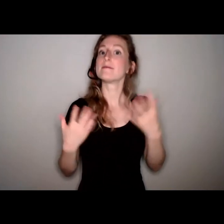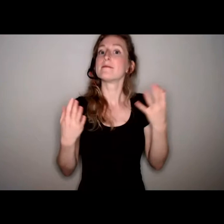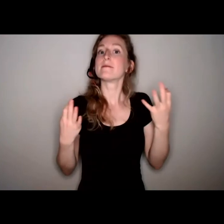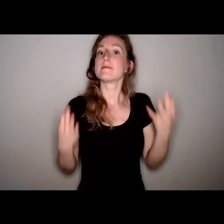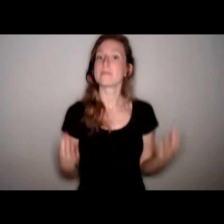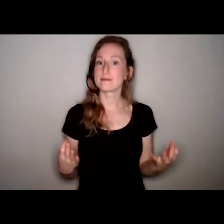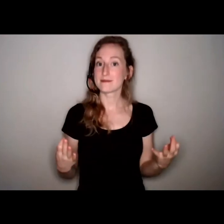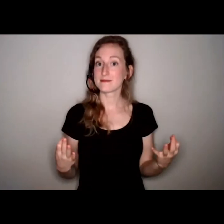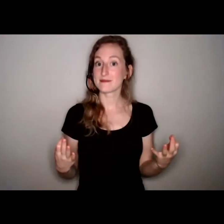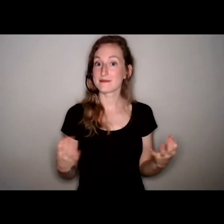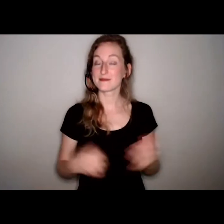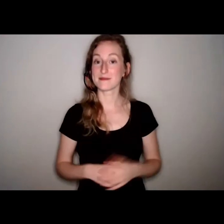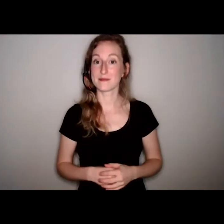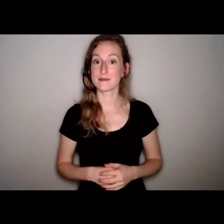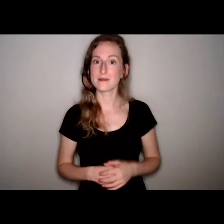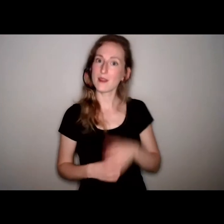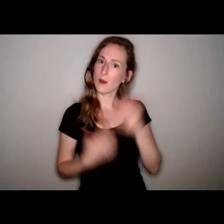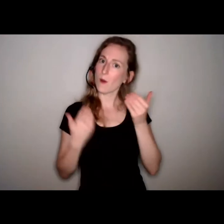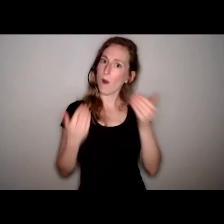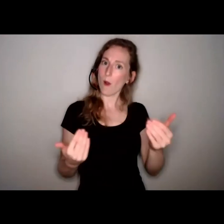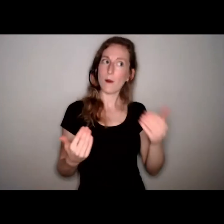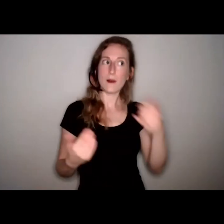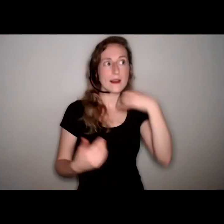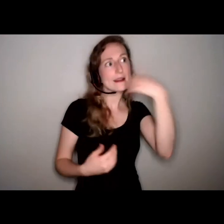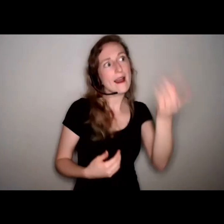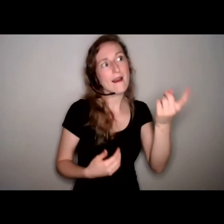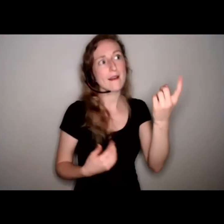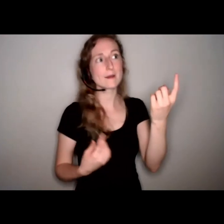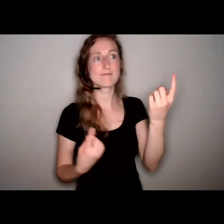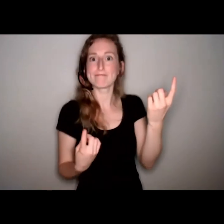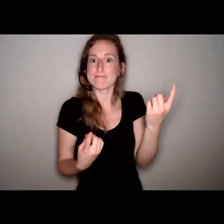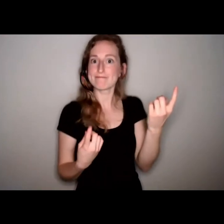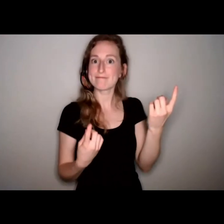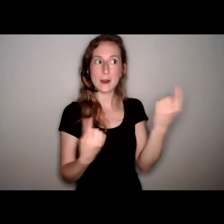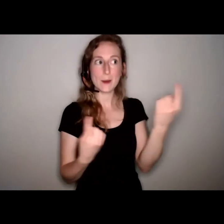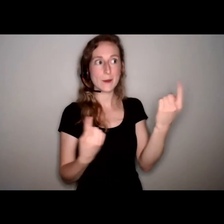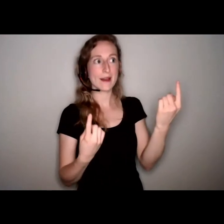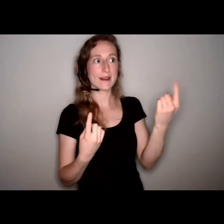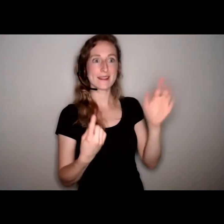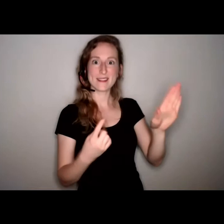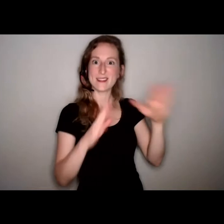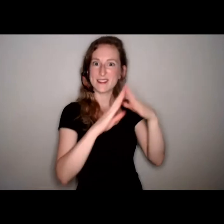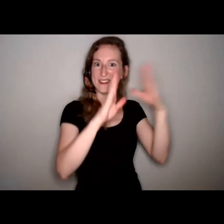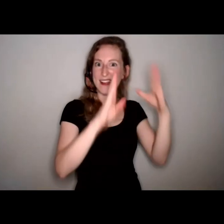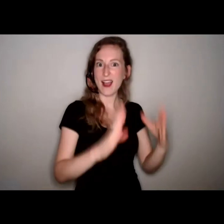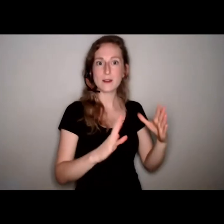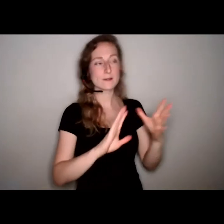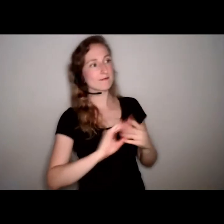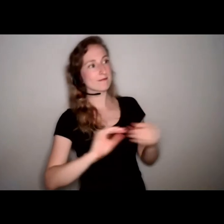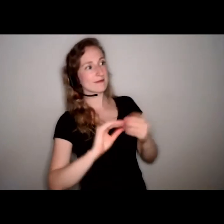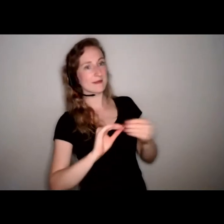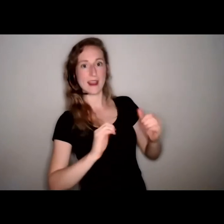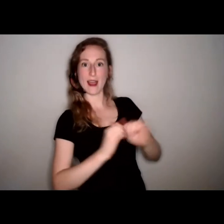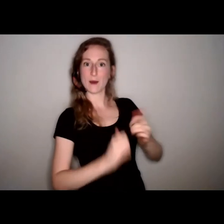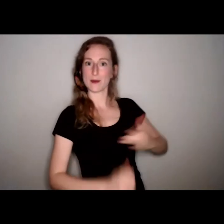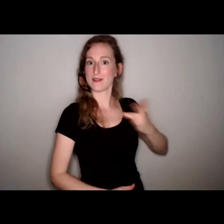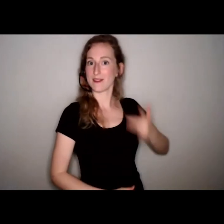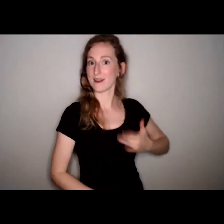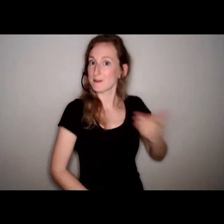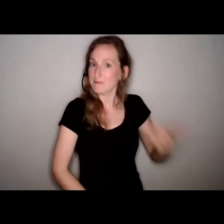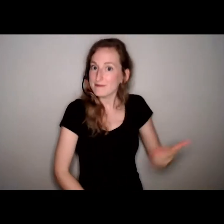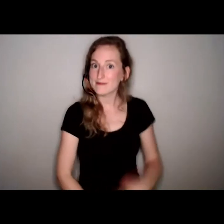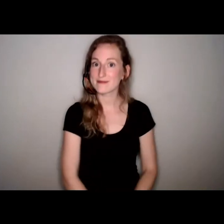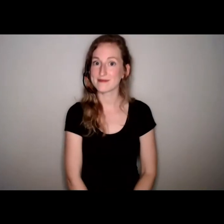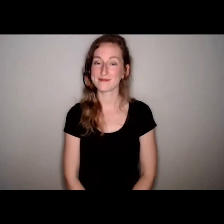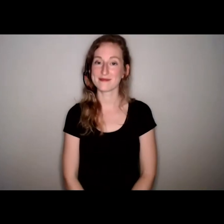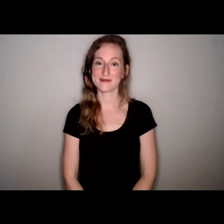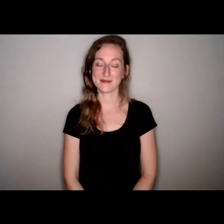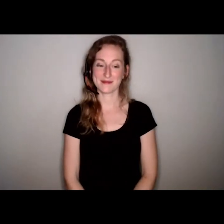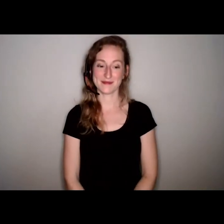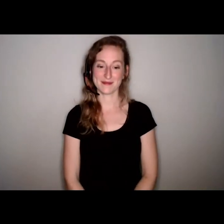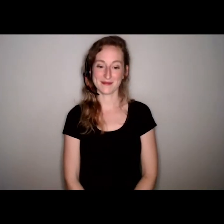Tell one of your family members or caregivers how you are feeling right now.